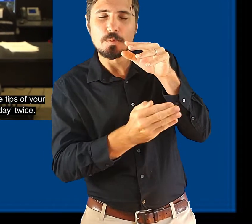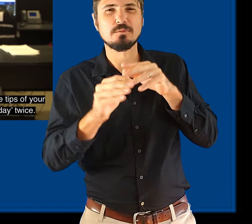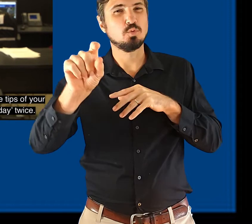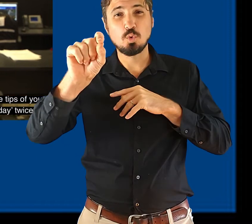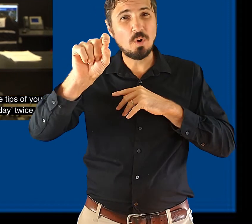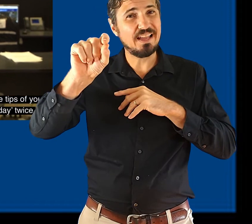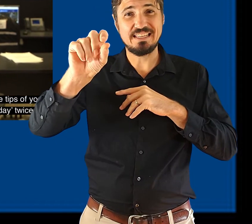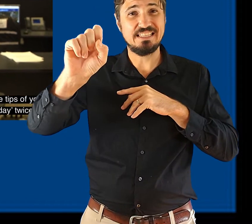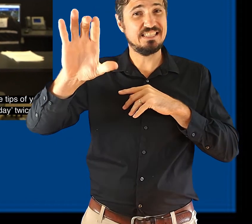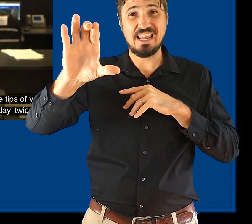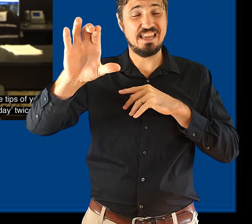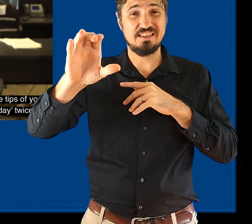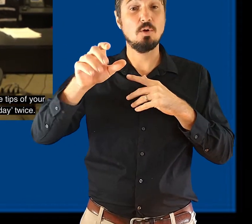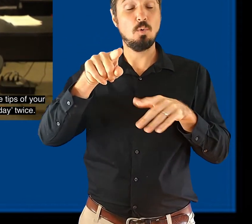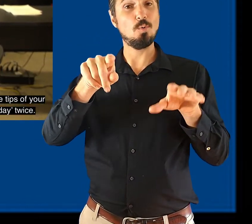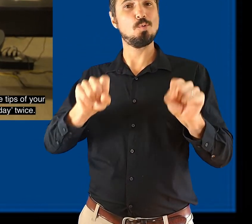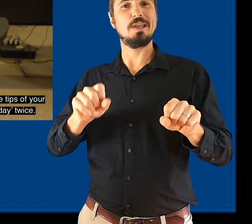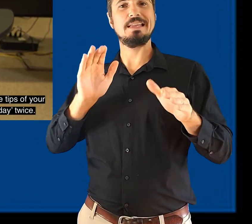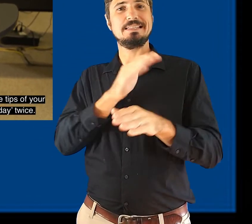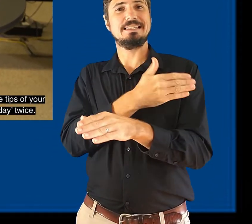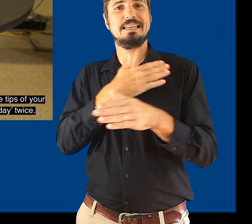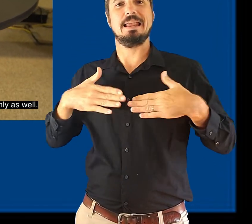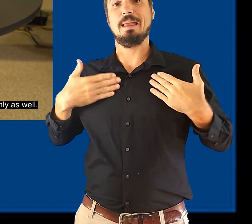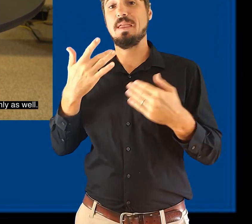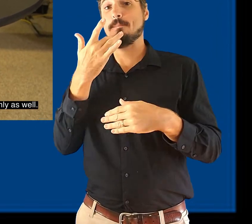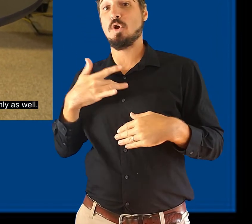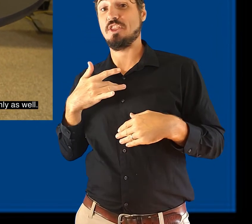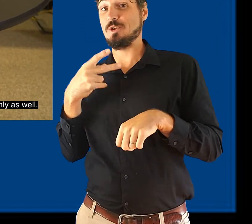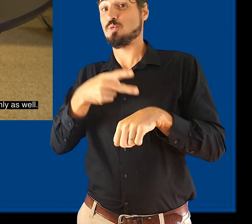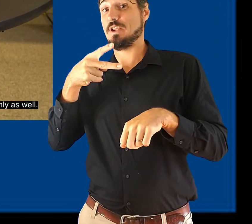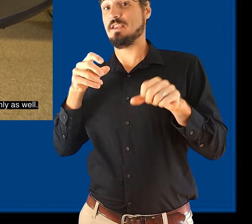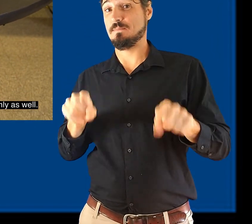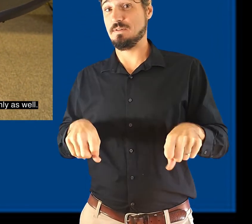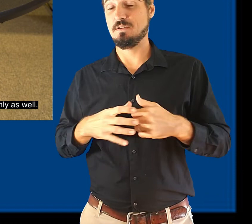You want to rinse it off thoroughly. And you want to make sure your dry thoroughly as well.